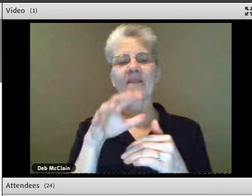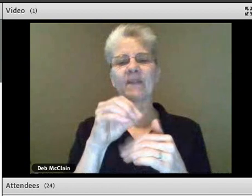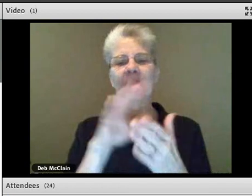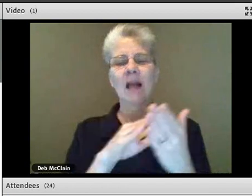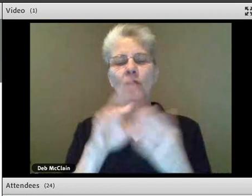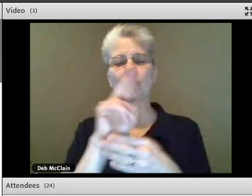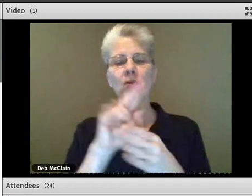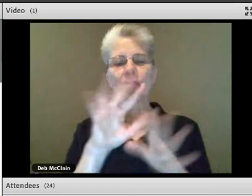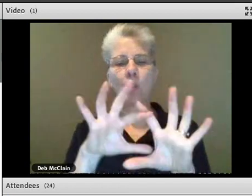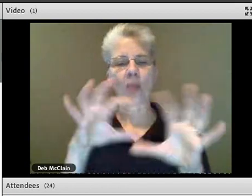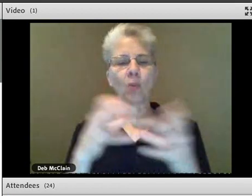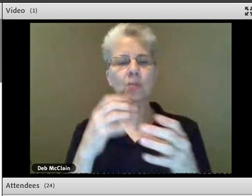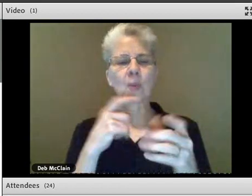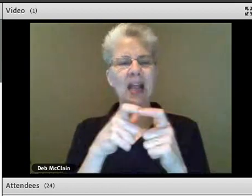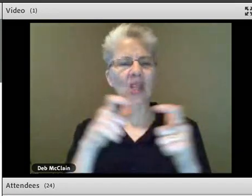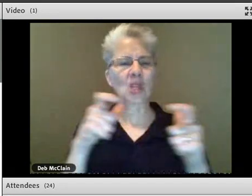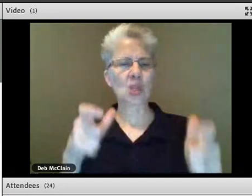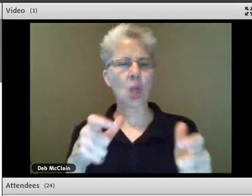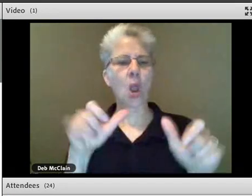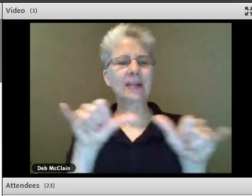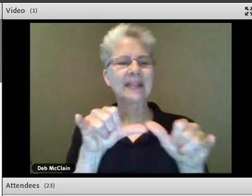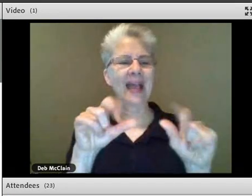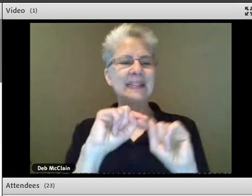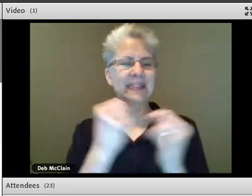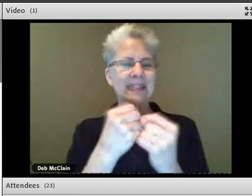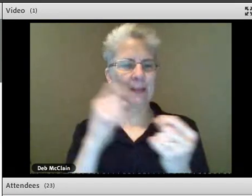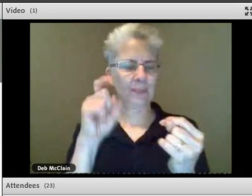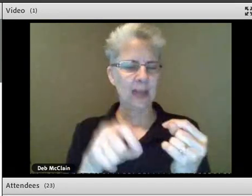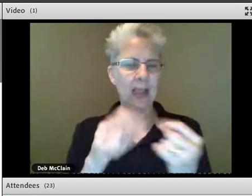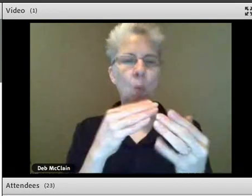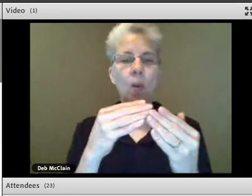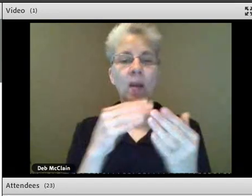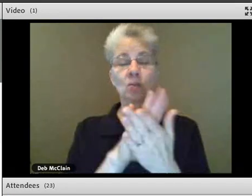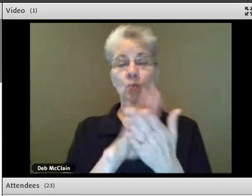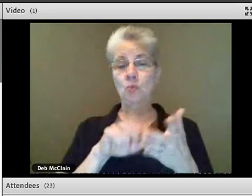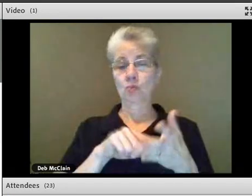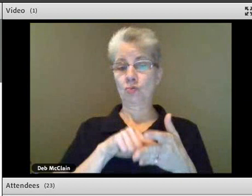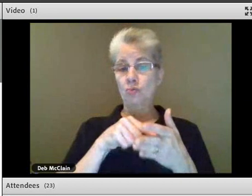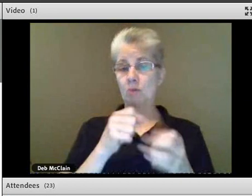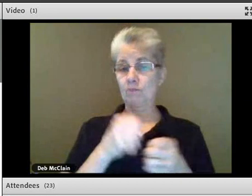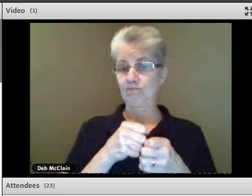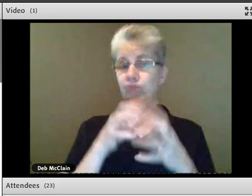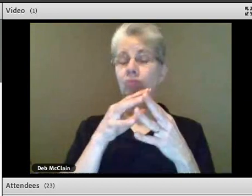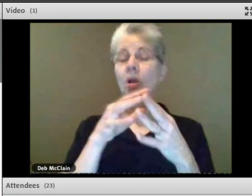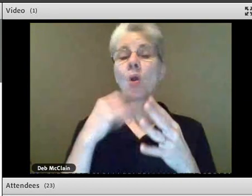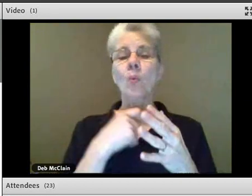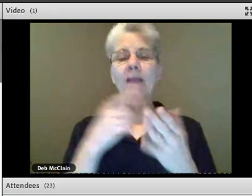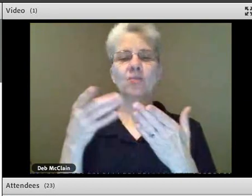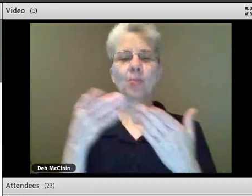so we need a relatively large-sized team. Whenever schools start, we have to bring on a whole bunch of temporary workers,